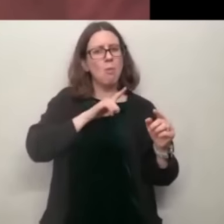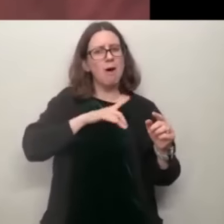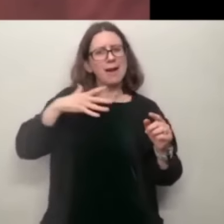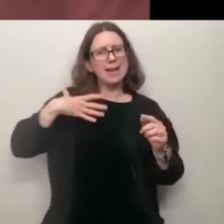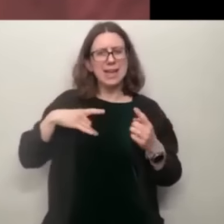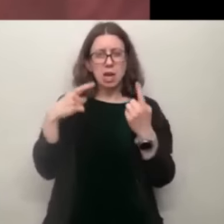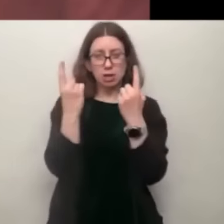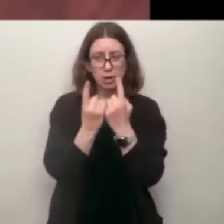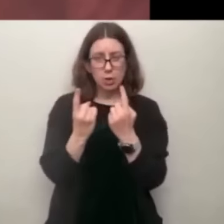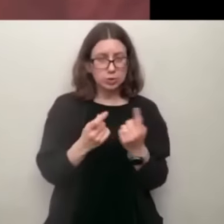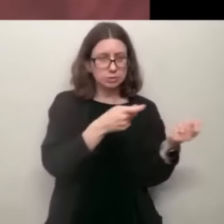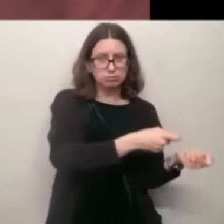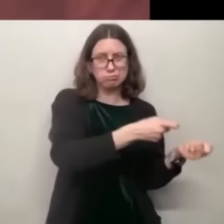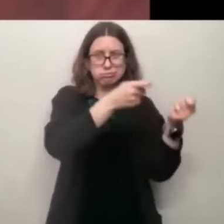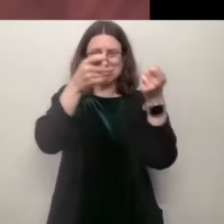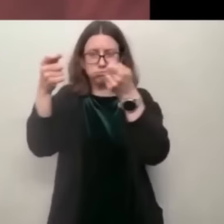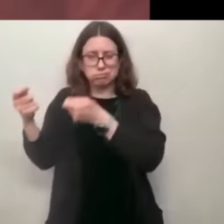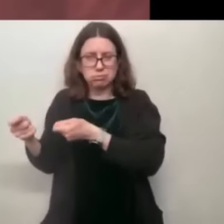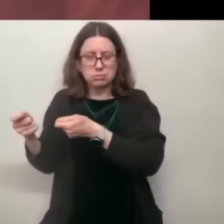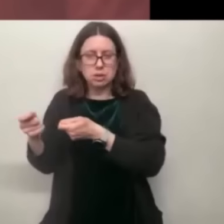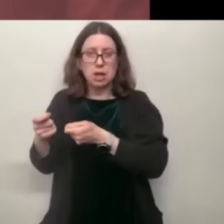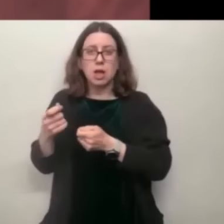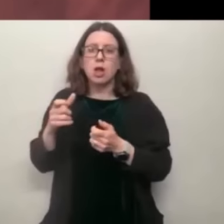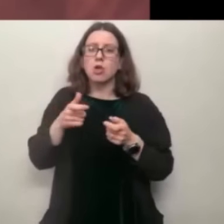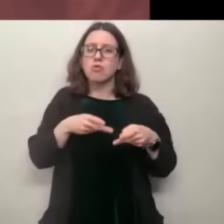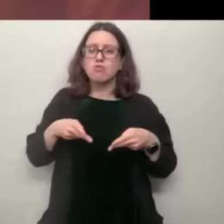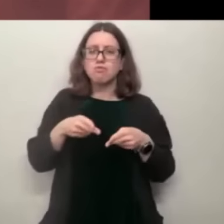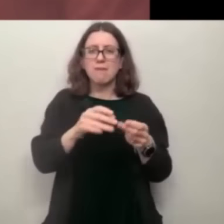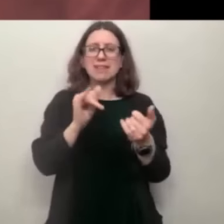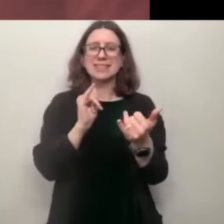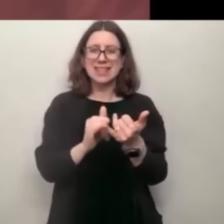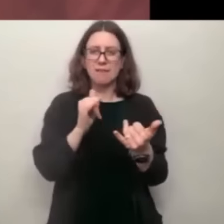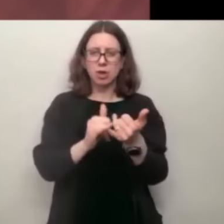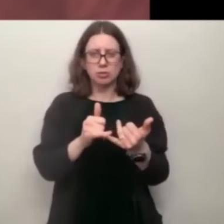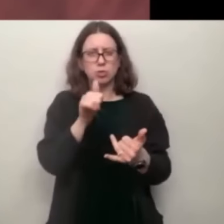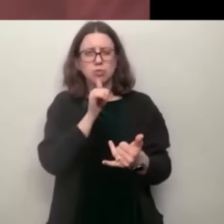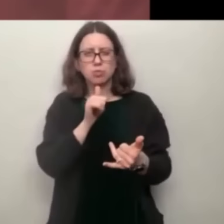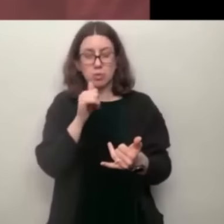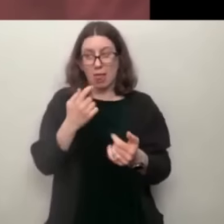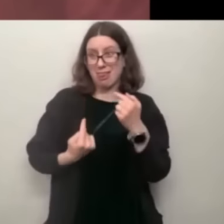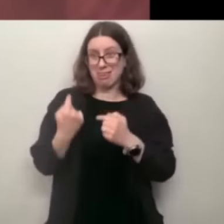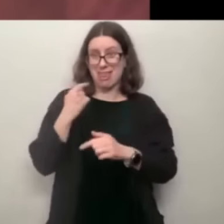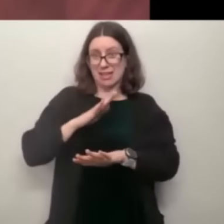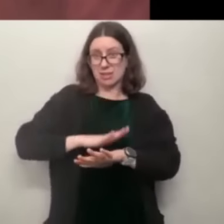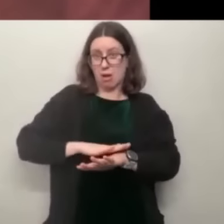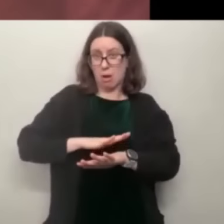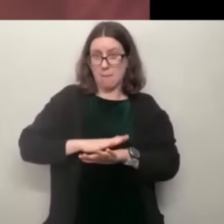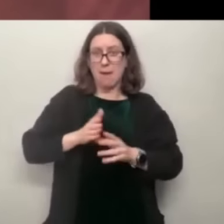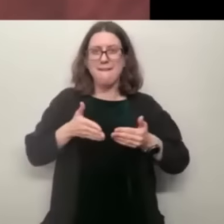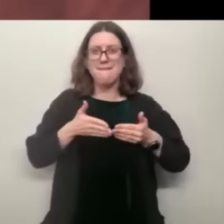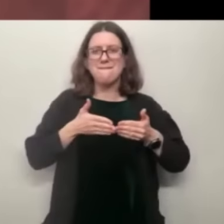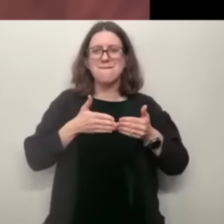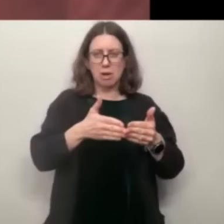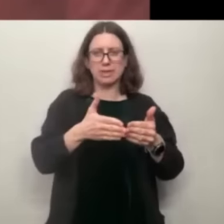The Severn was crossed by means of several ferries, but it could be dangerous crossing, especially when the river was in spade.